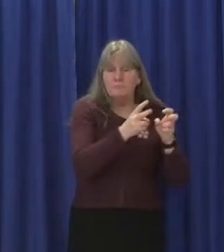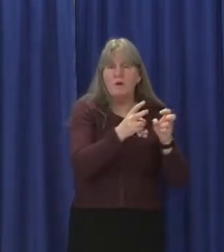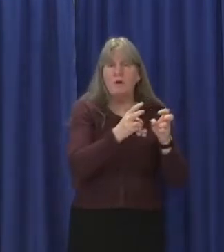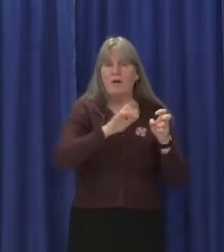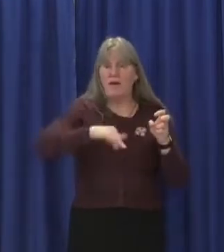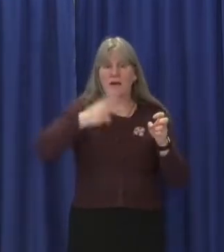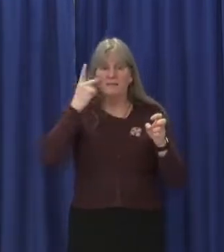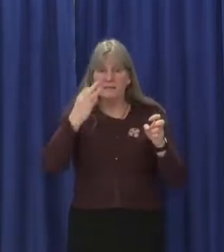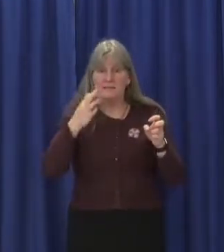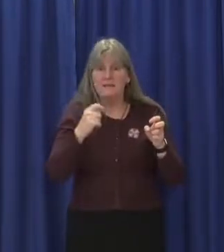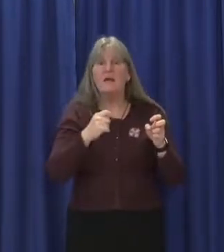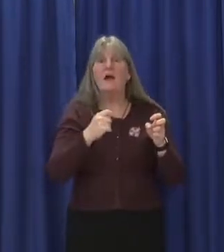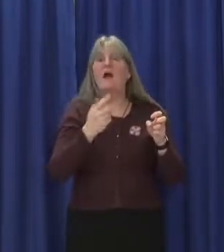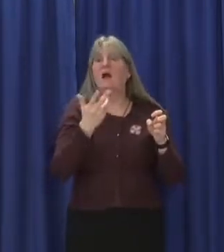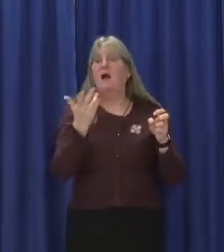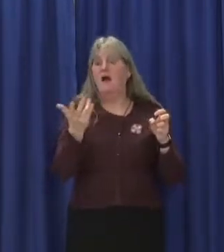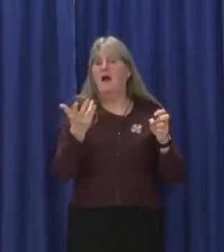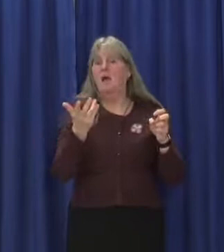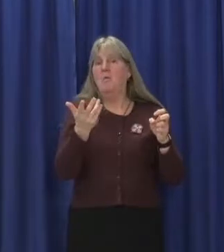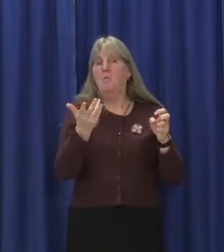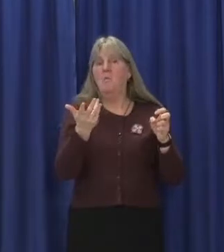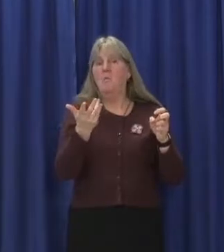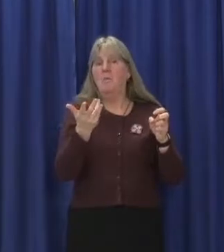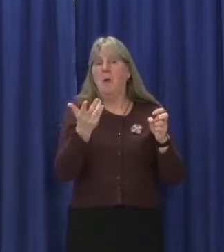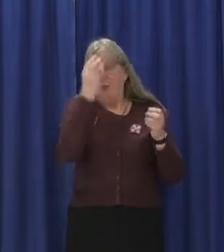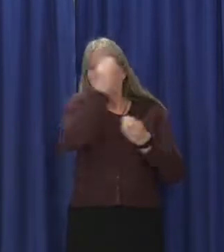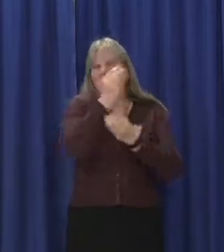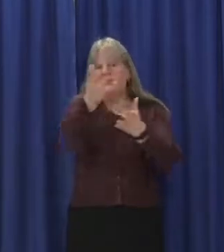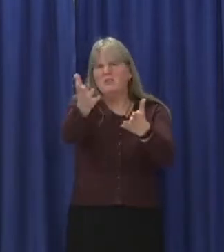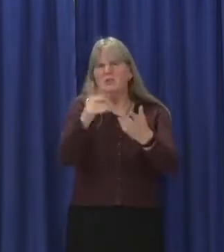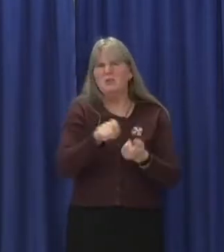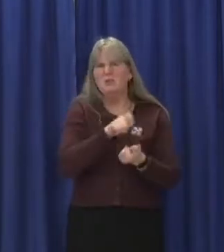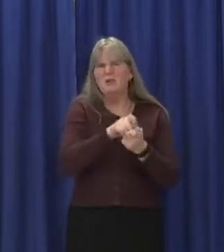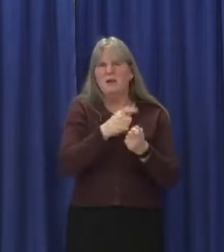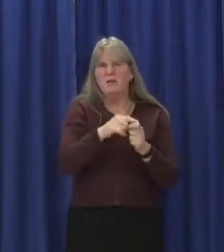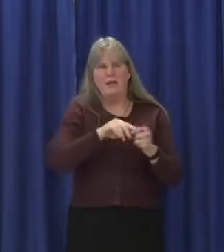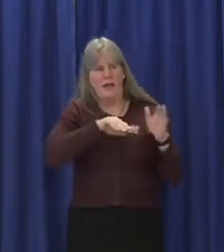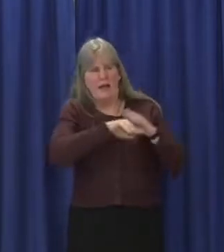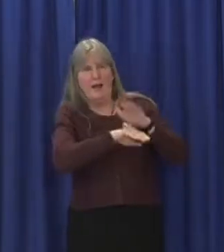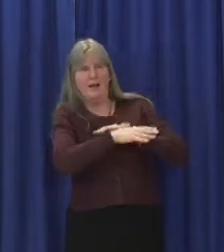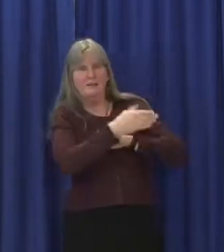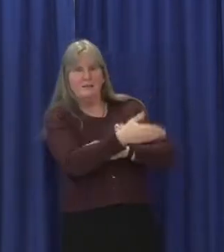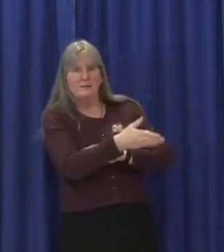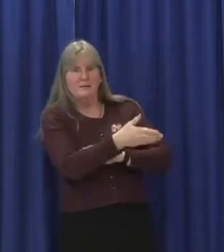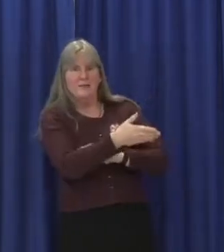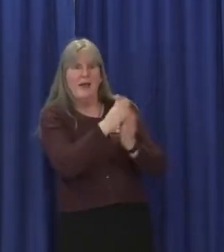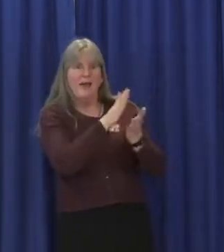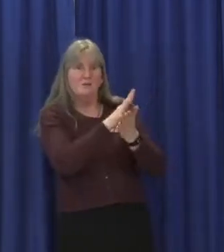this point, we can get someone to reach out with the exact details of that. And it's really meant to be a